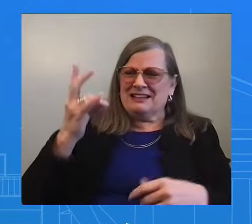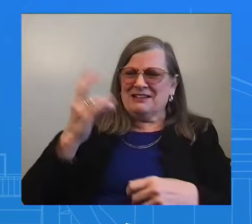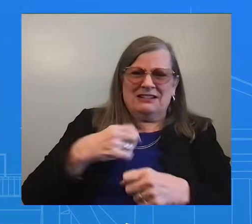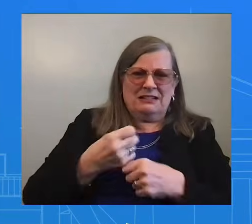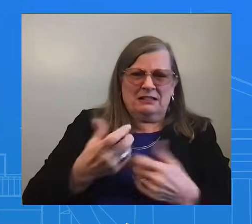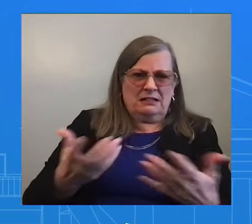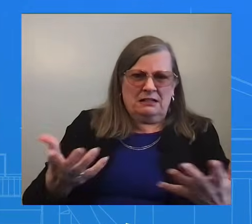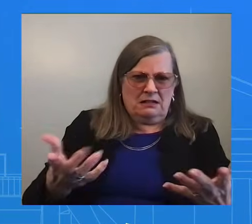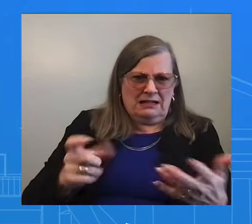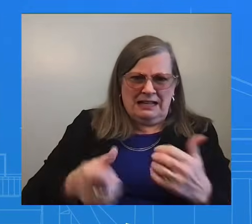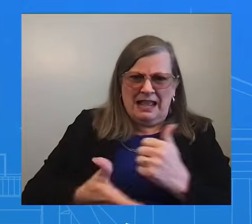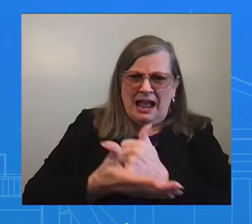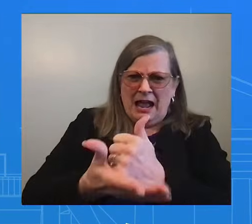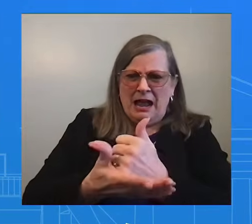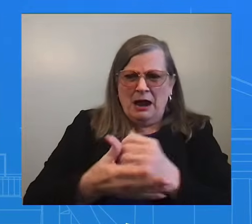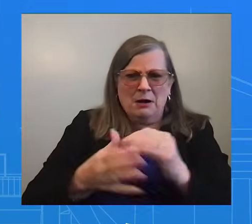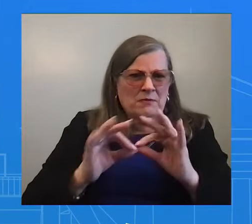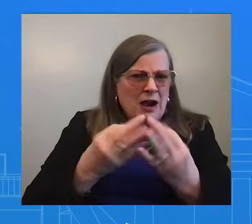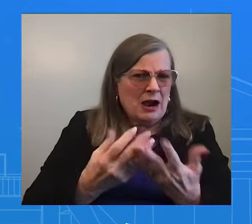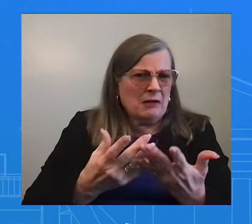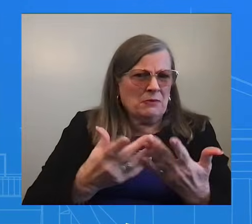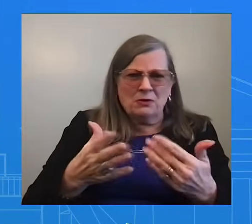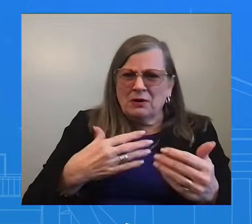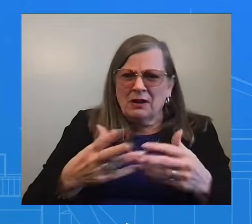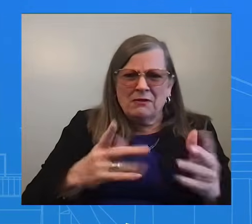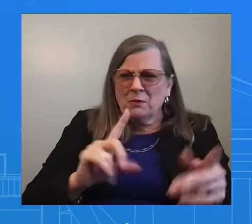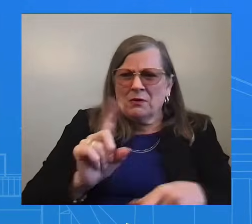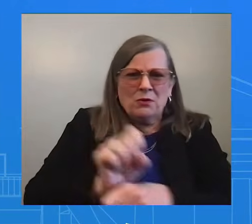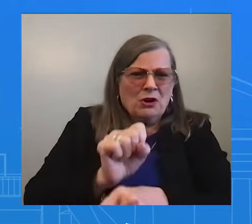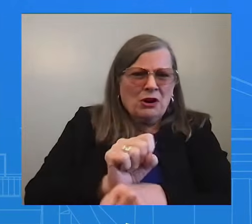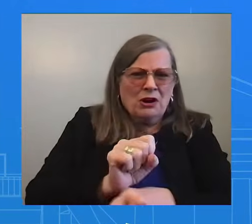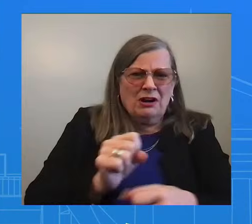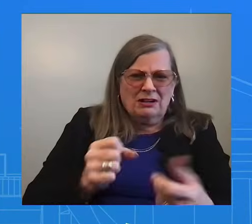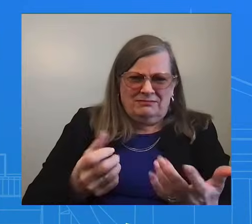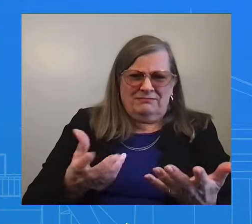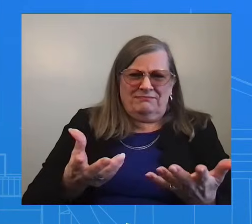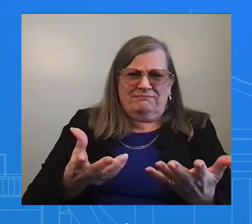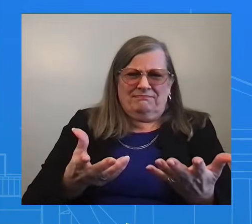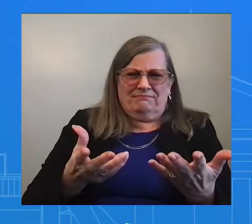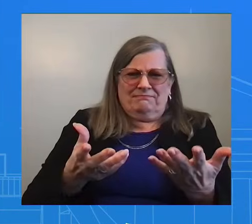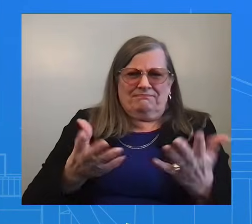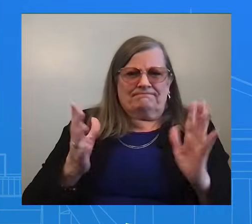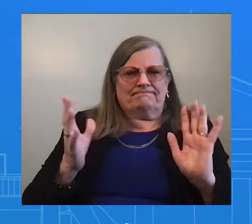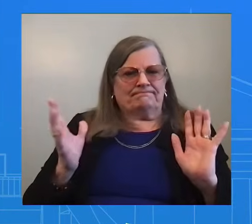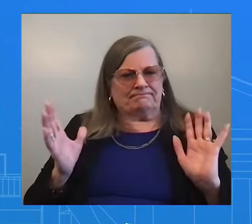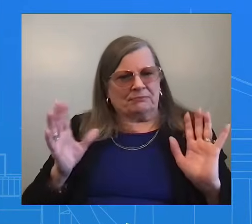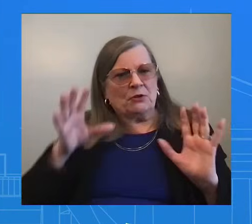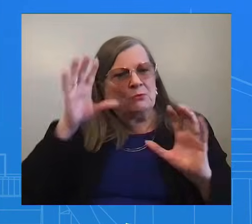On day one of the administration, the President put to Congress a proposal for immigration reform. He has said, in recent days,